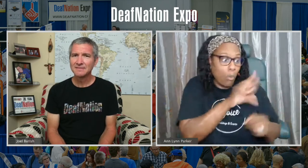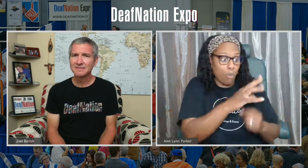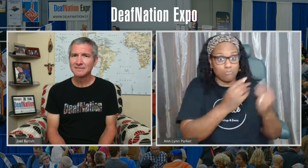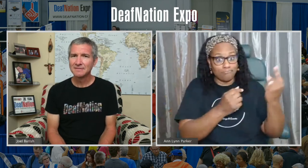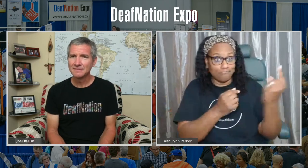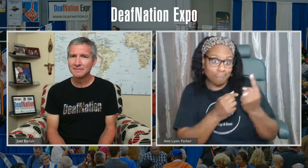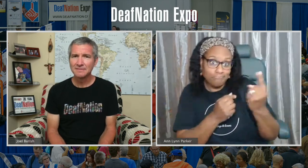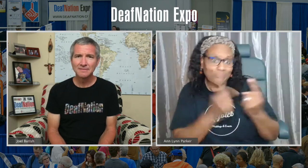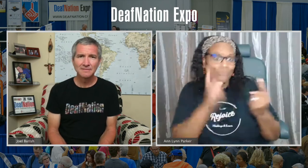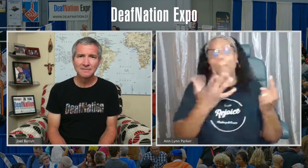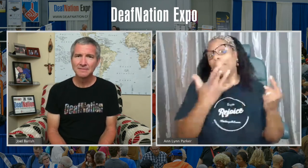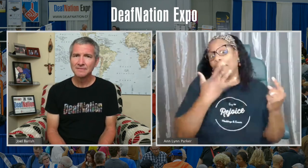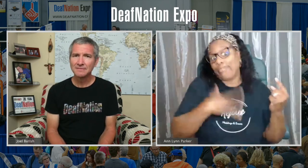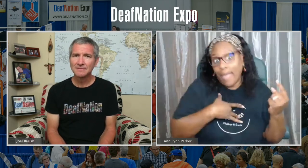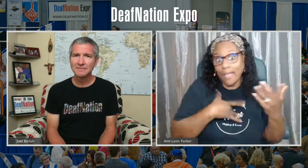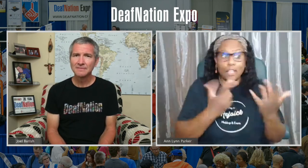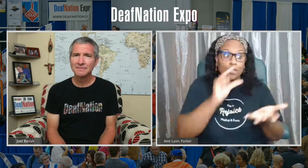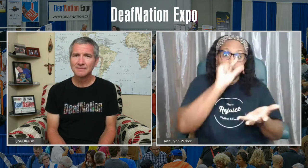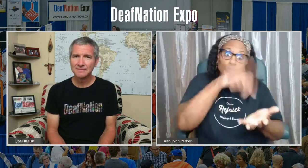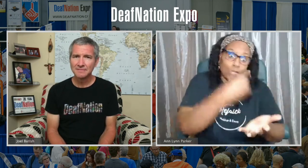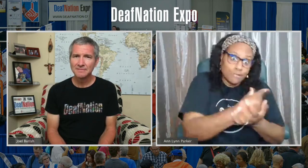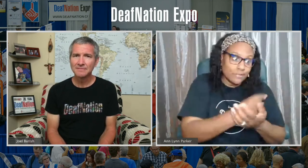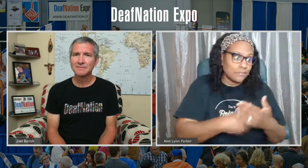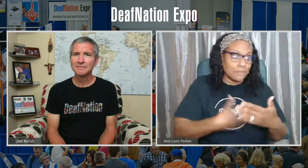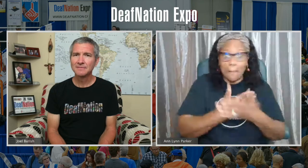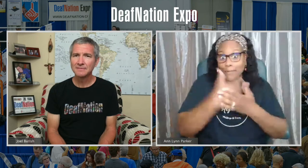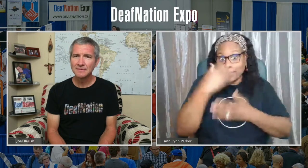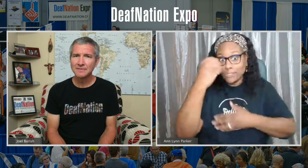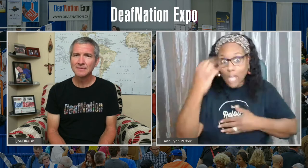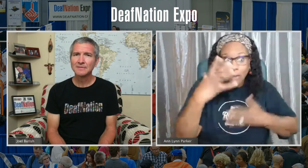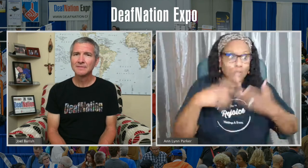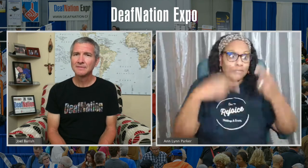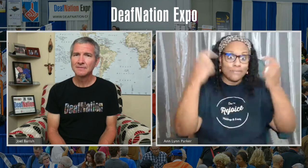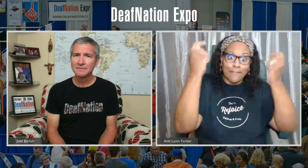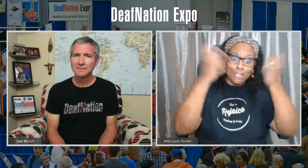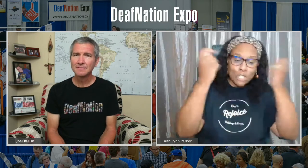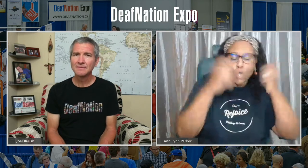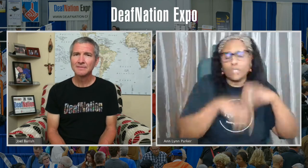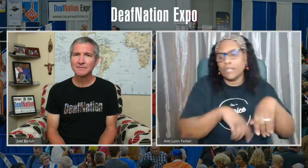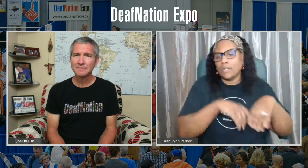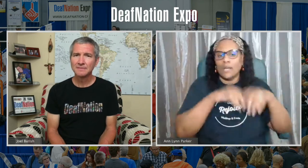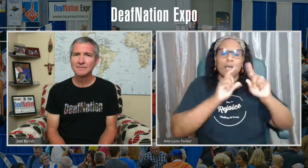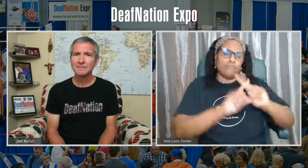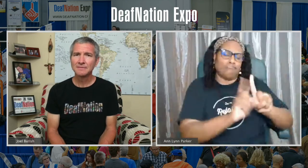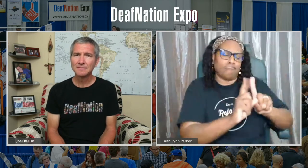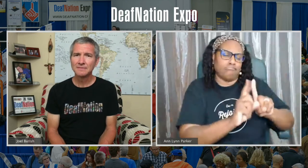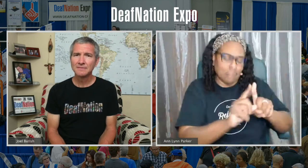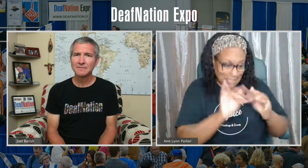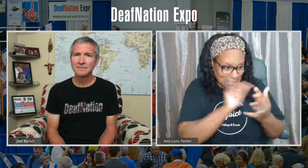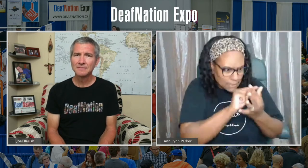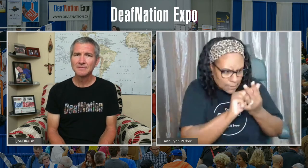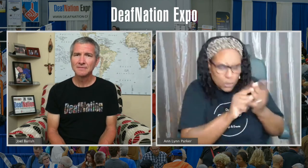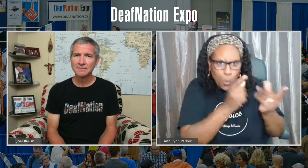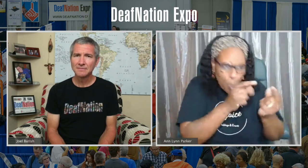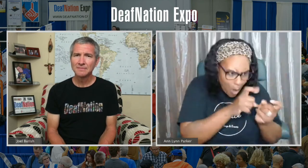and asking the couple or person for their birthdays, graduations, baby showers, anniversaries, and more.